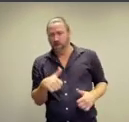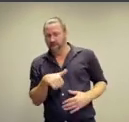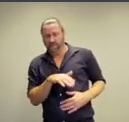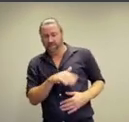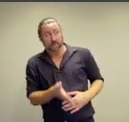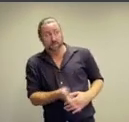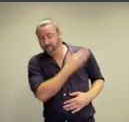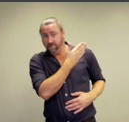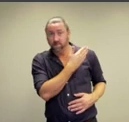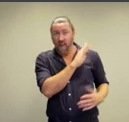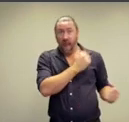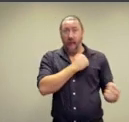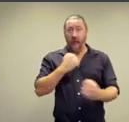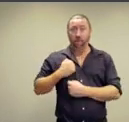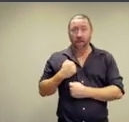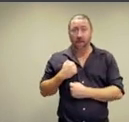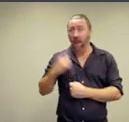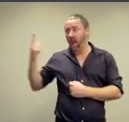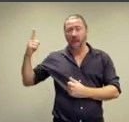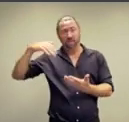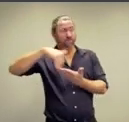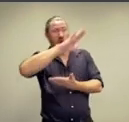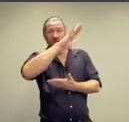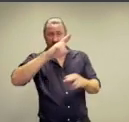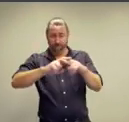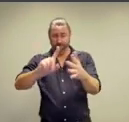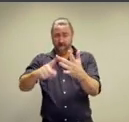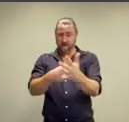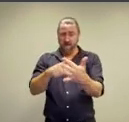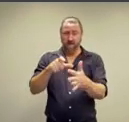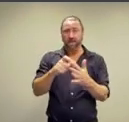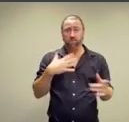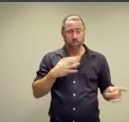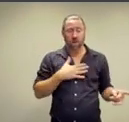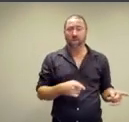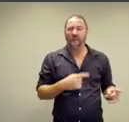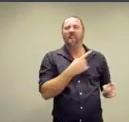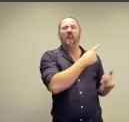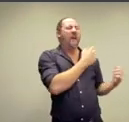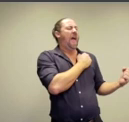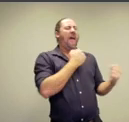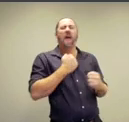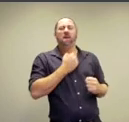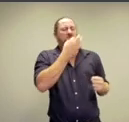just after making this jacket and you know fired from the House of Dior. Interestingly though,